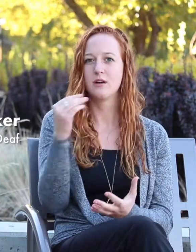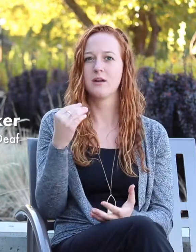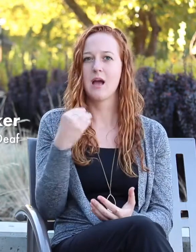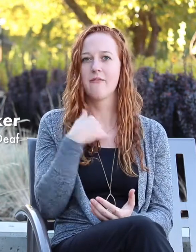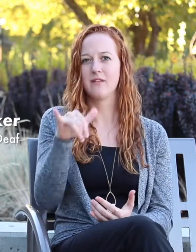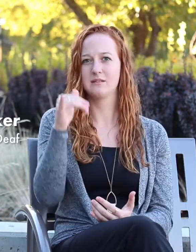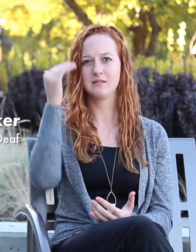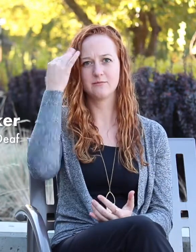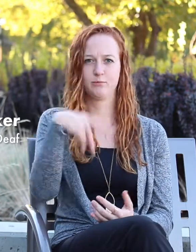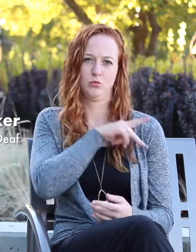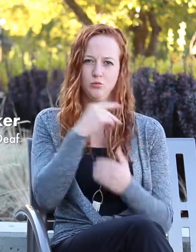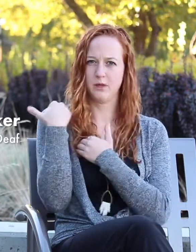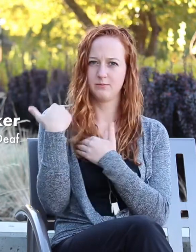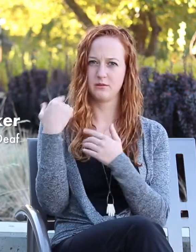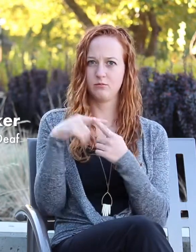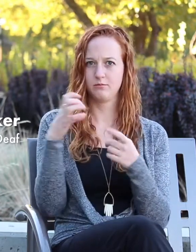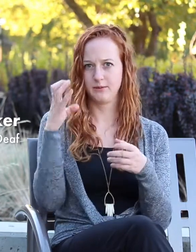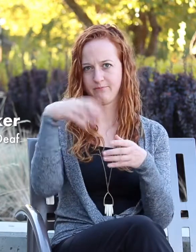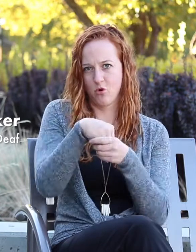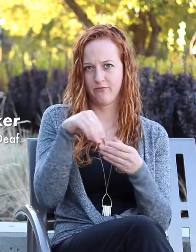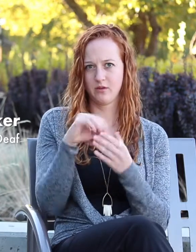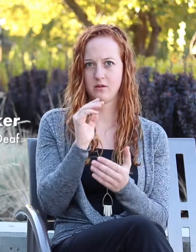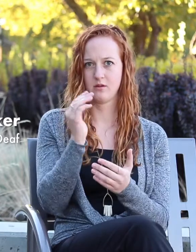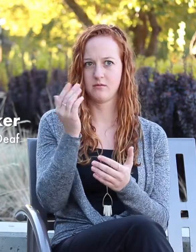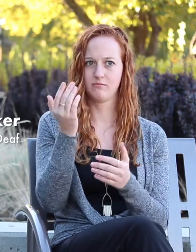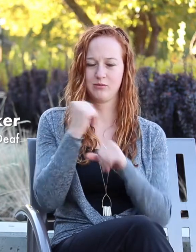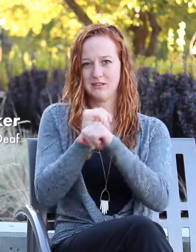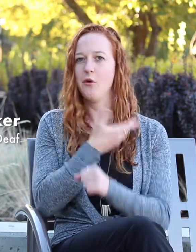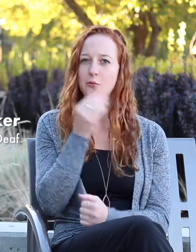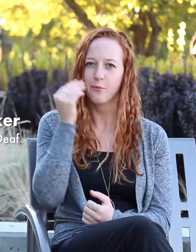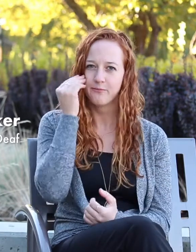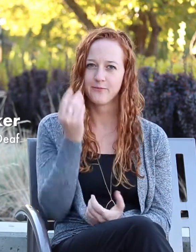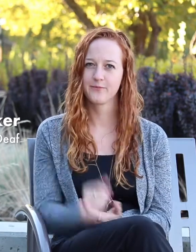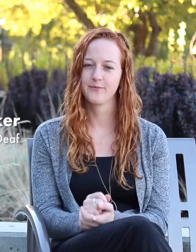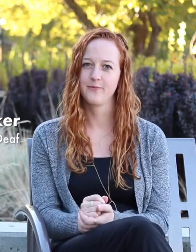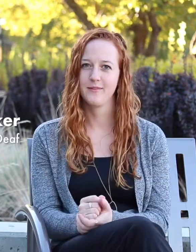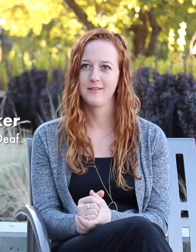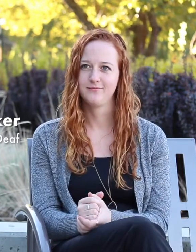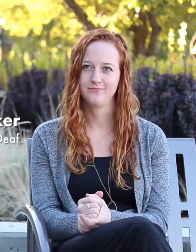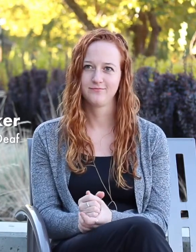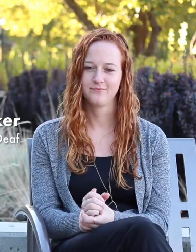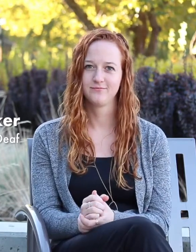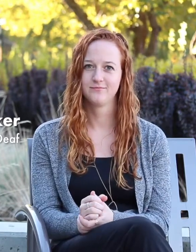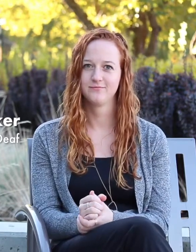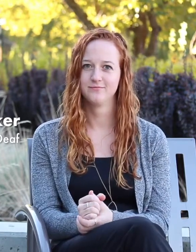when, you know, when I got turned on to environmental issues, I want to see that information be made accessible to everybody else